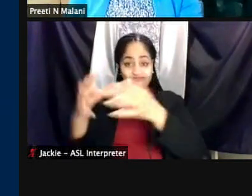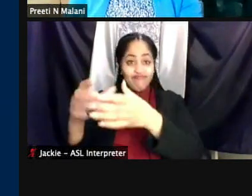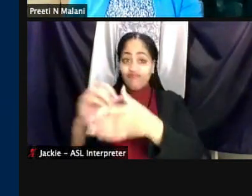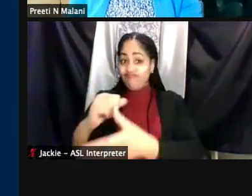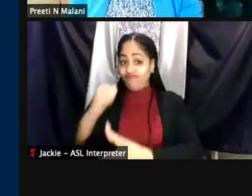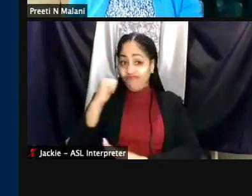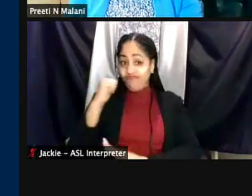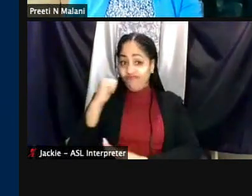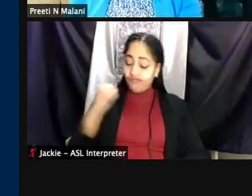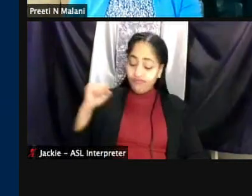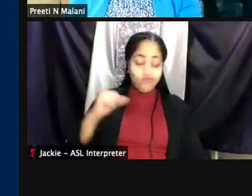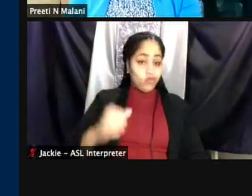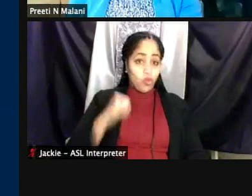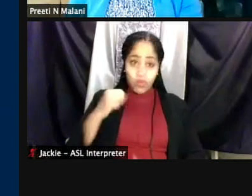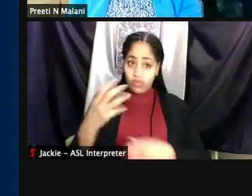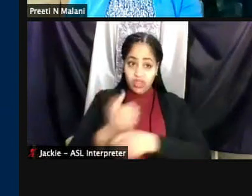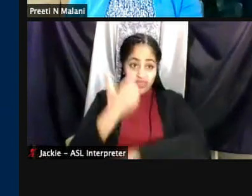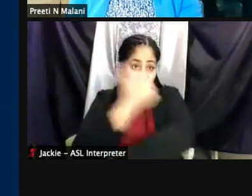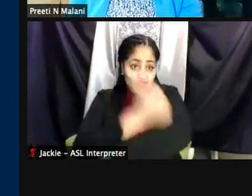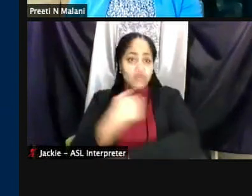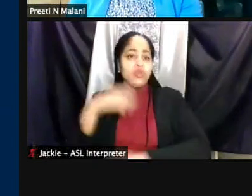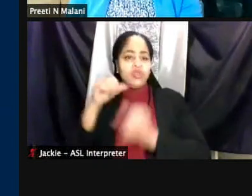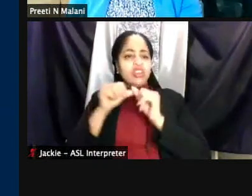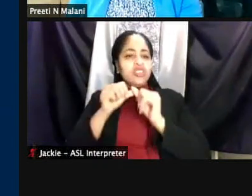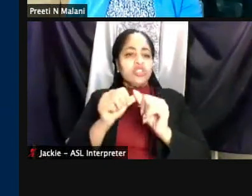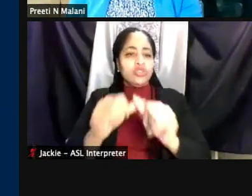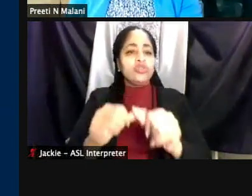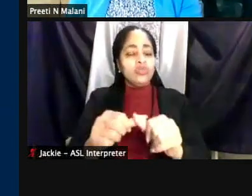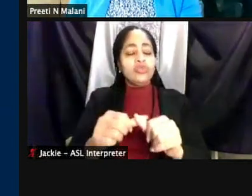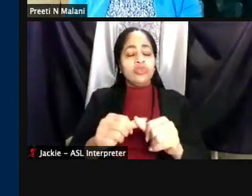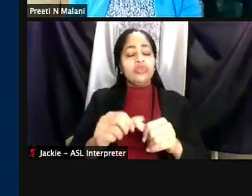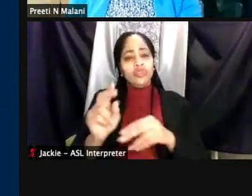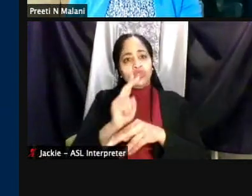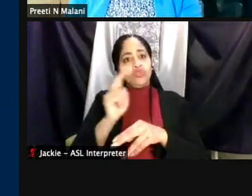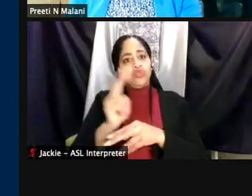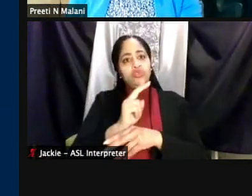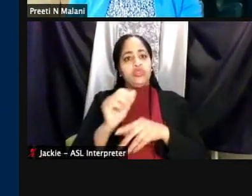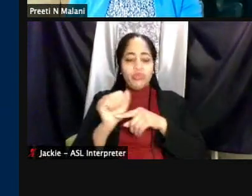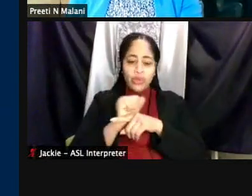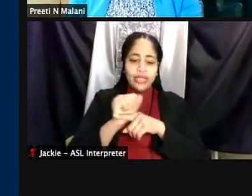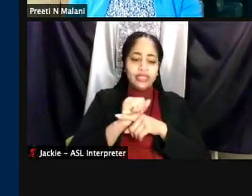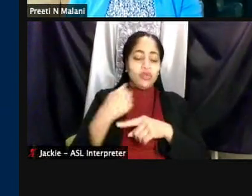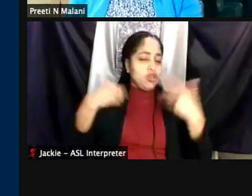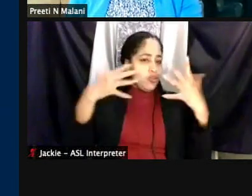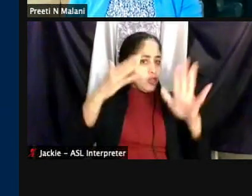we would continue to implement a range of practices that we know from our experiences